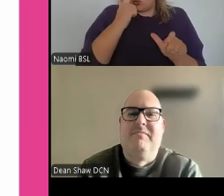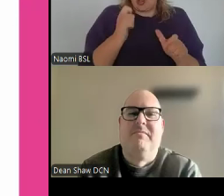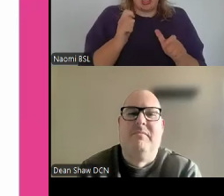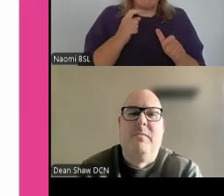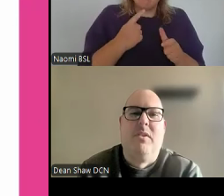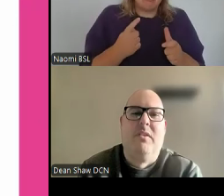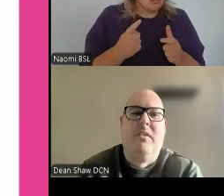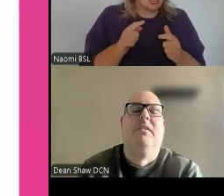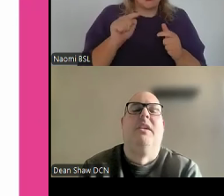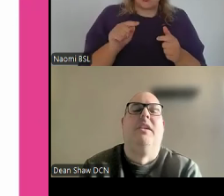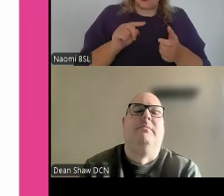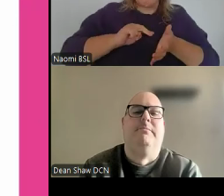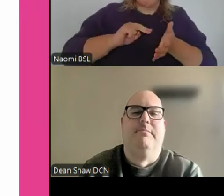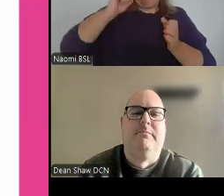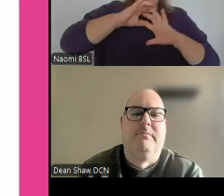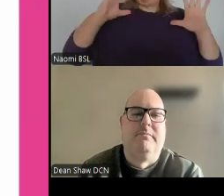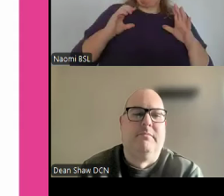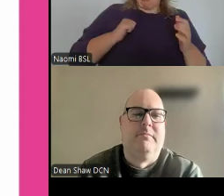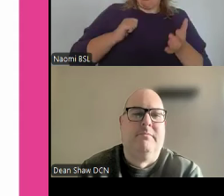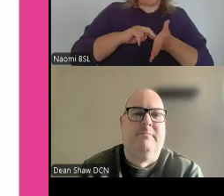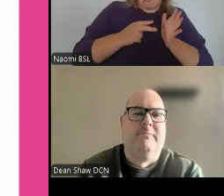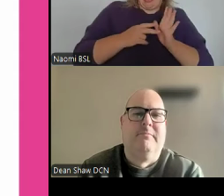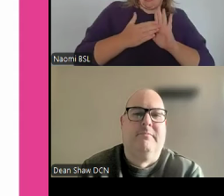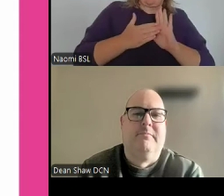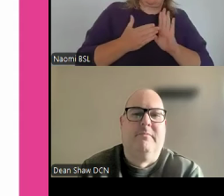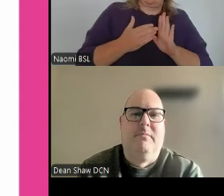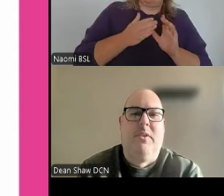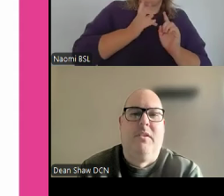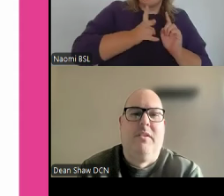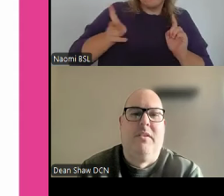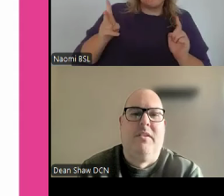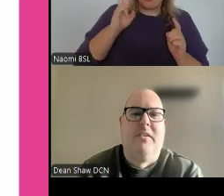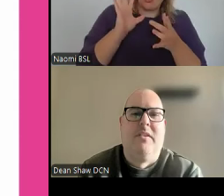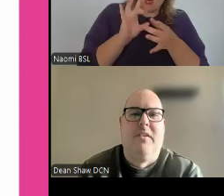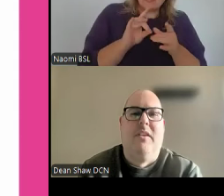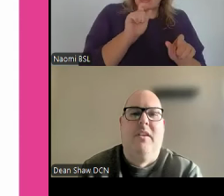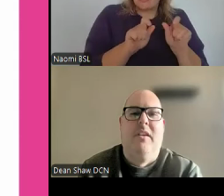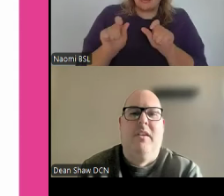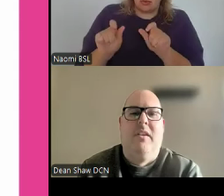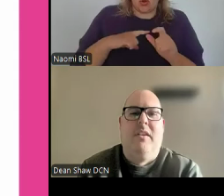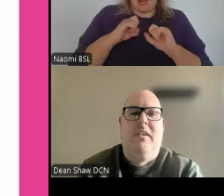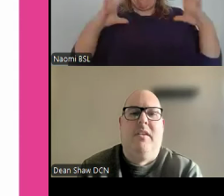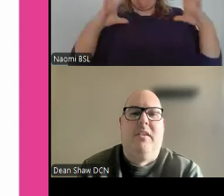how often you're planning to talk to people, perhaps. Imagining that you're in that situation.